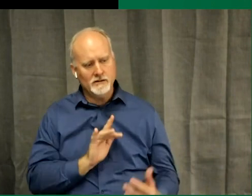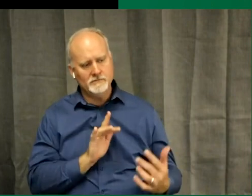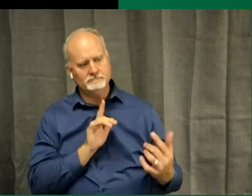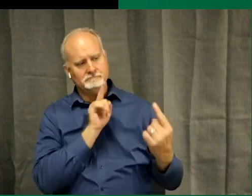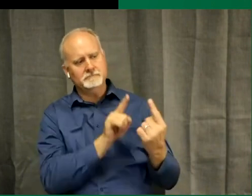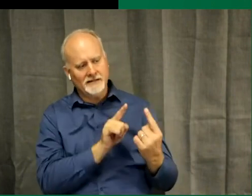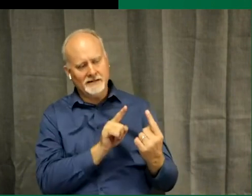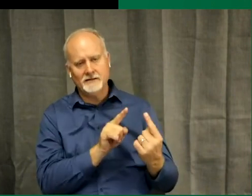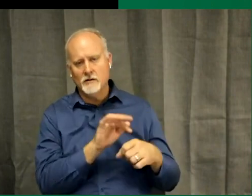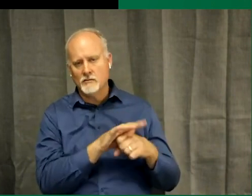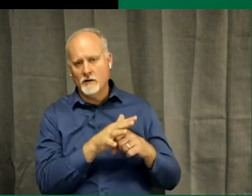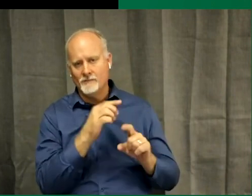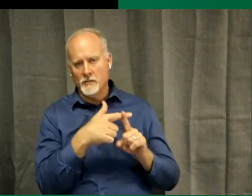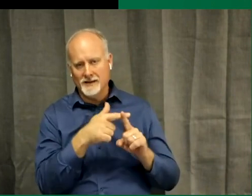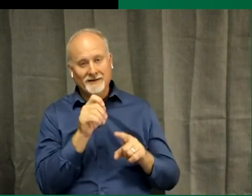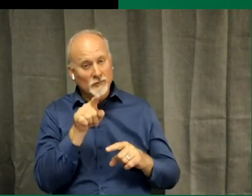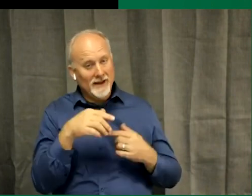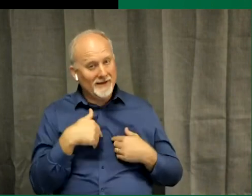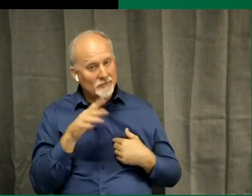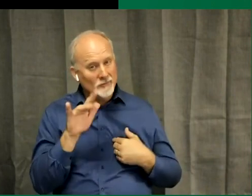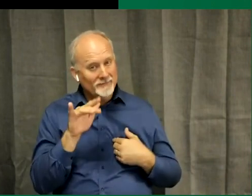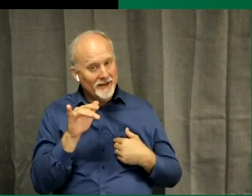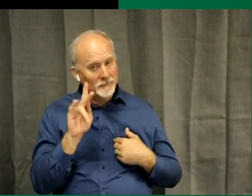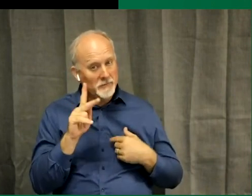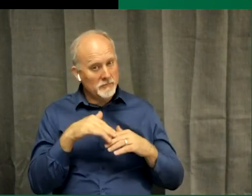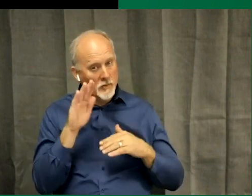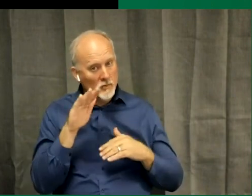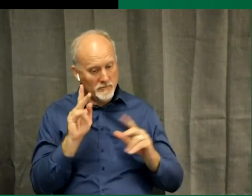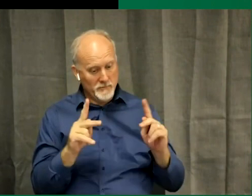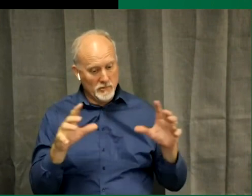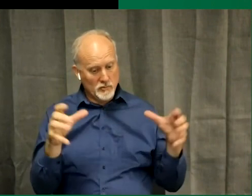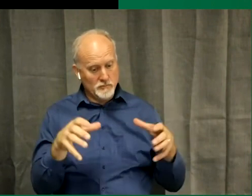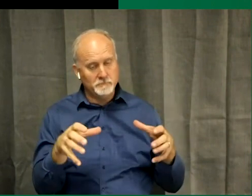individual if you're at a gathering of 25 or more that's pretty substantial the other thing